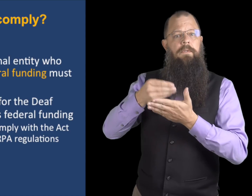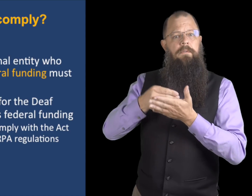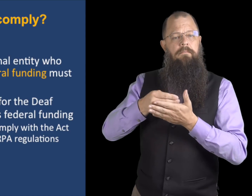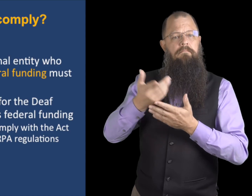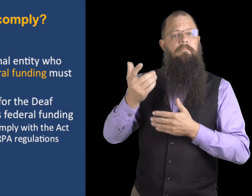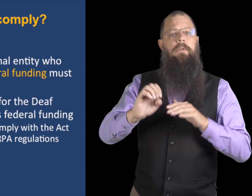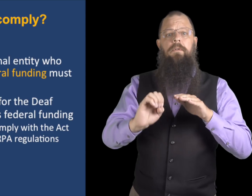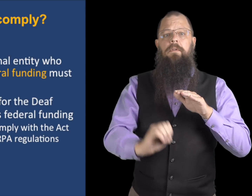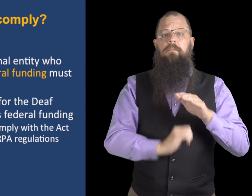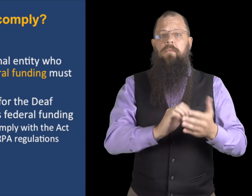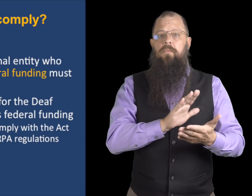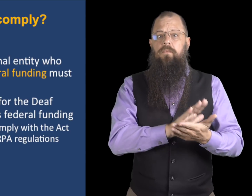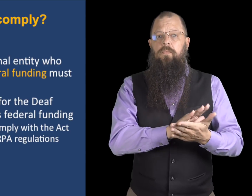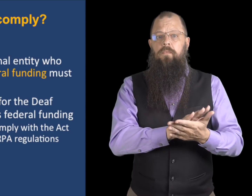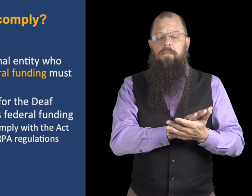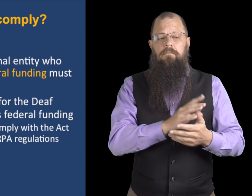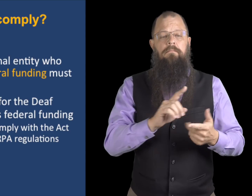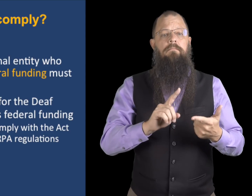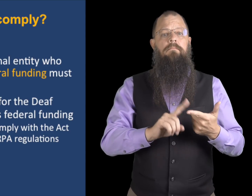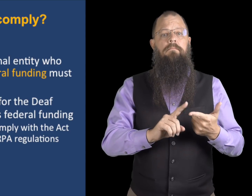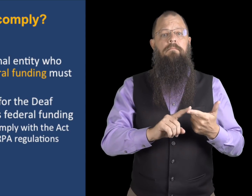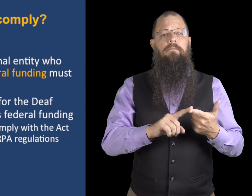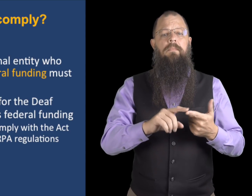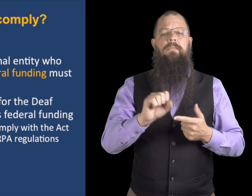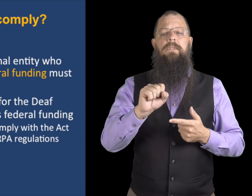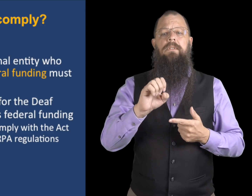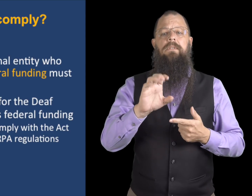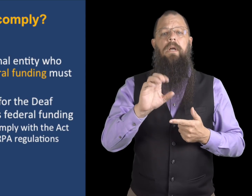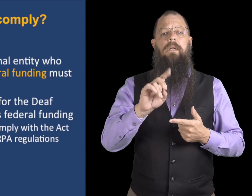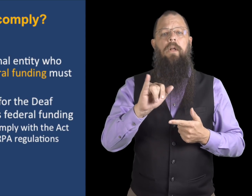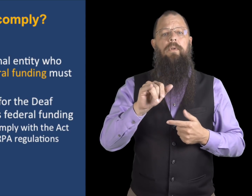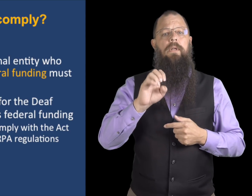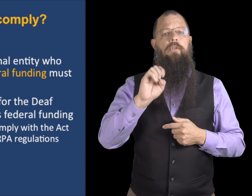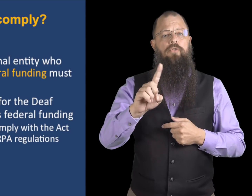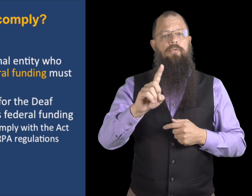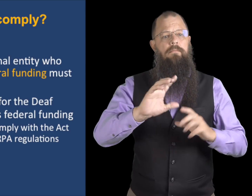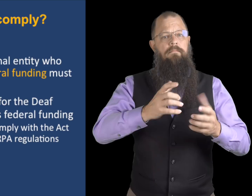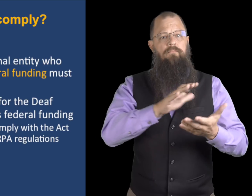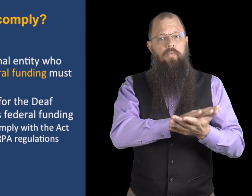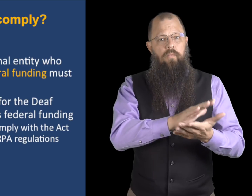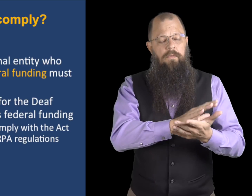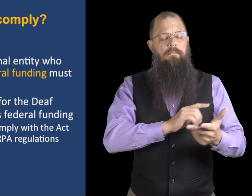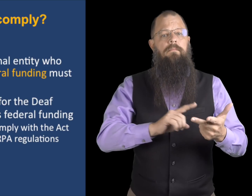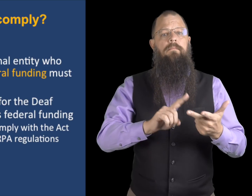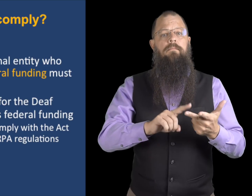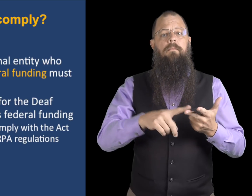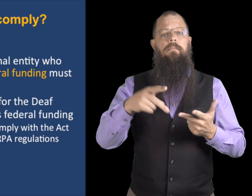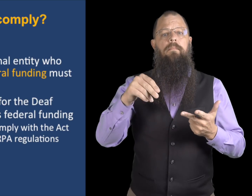funding must comply with the regulations. That includes elementary schools,